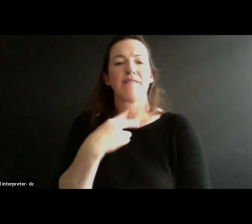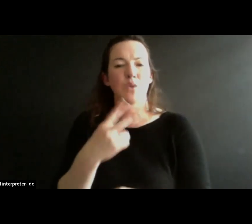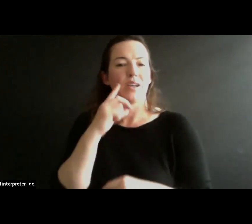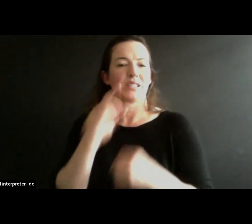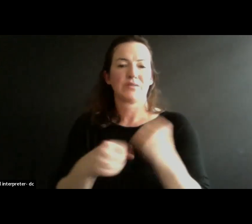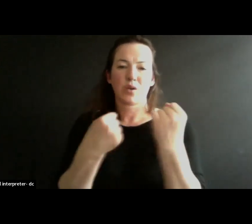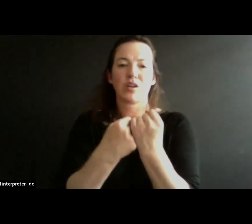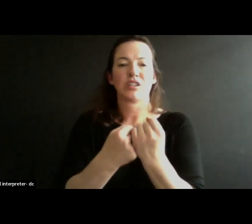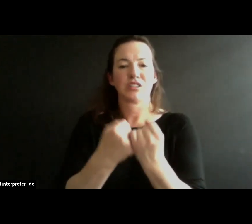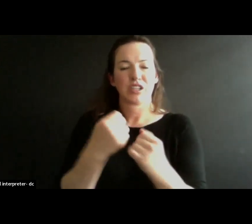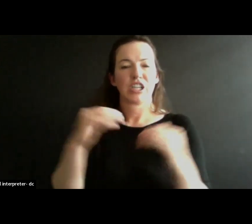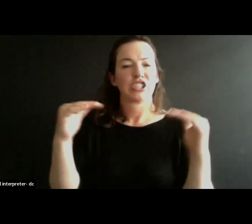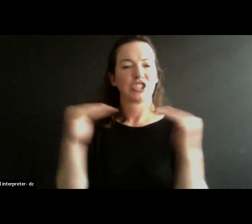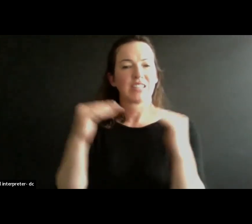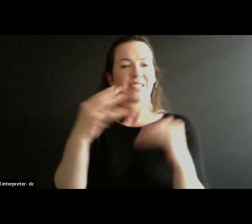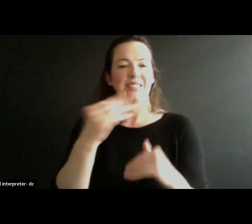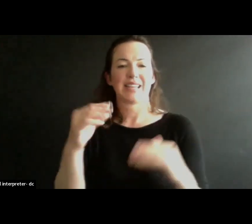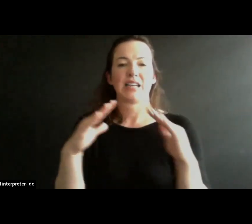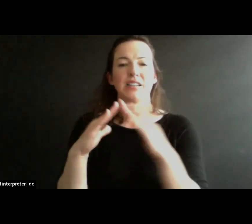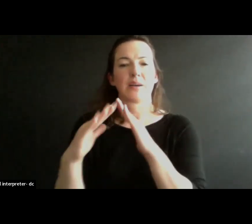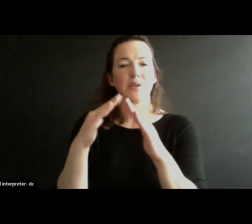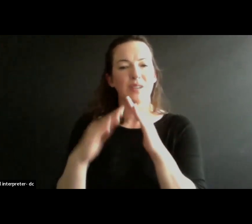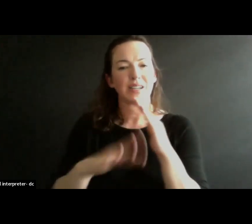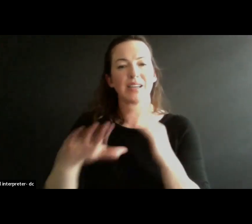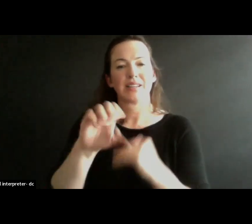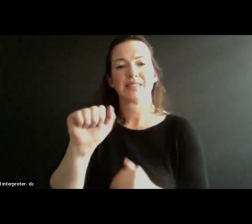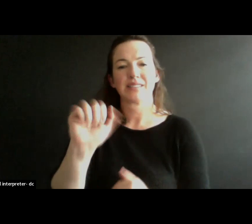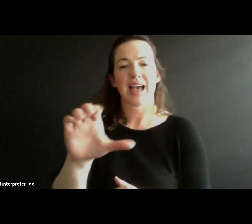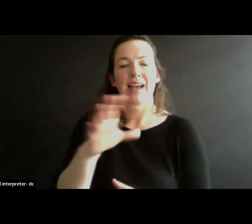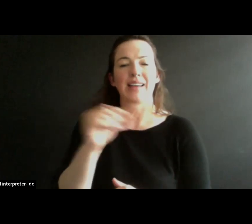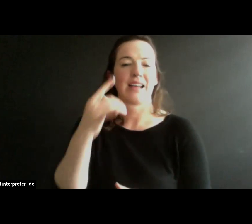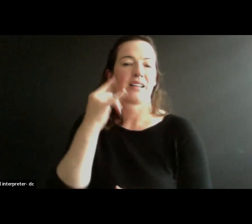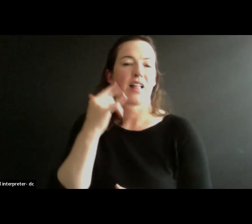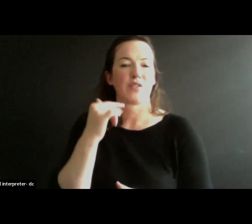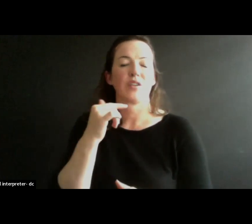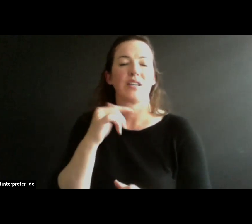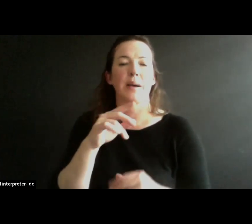justice and a community voice in sacramento and at the California public Utilities, commission,